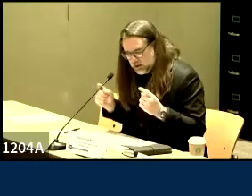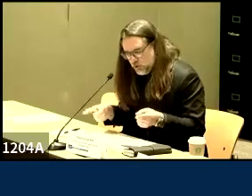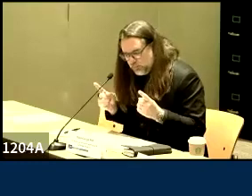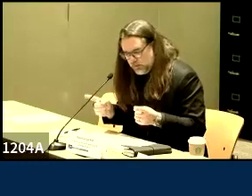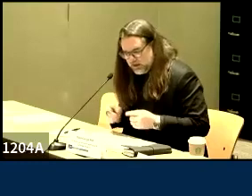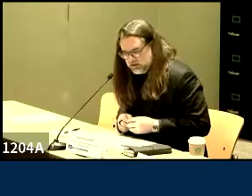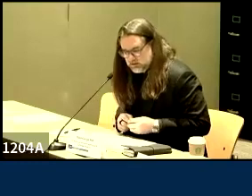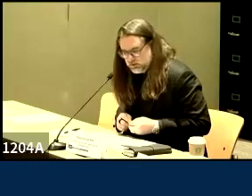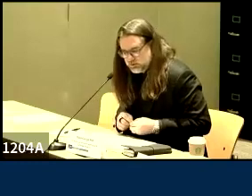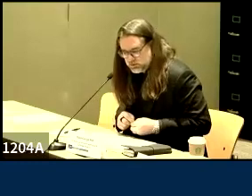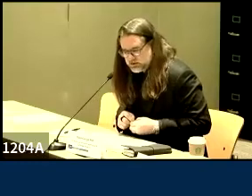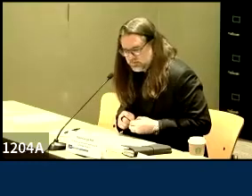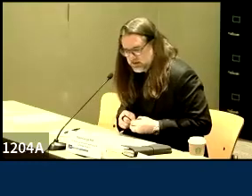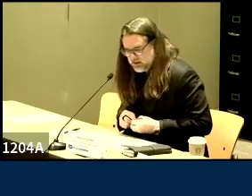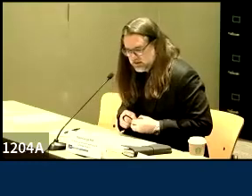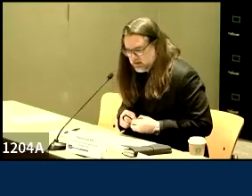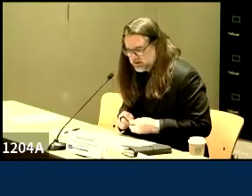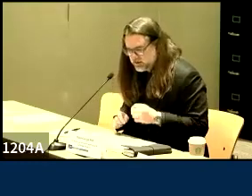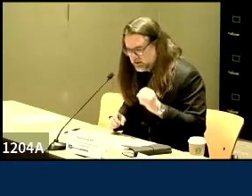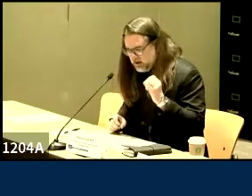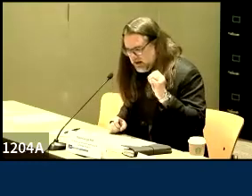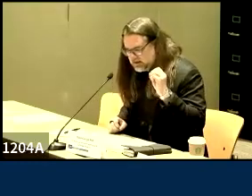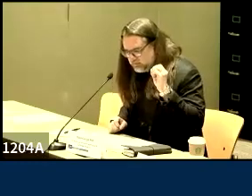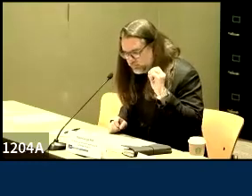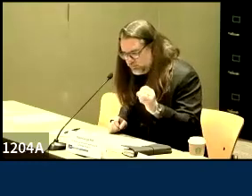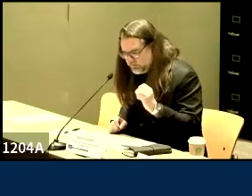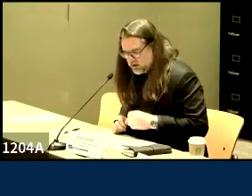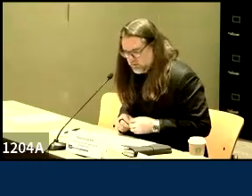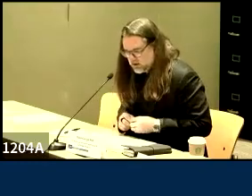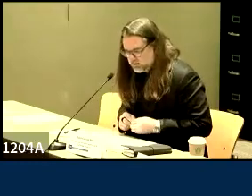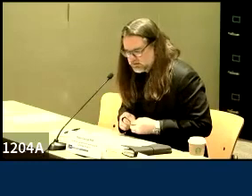Incorporating these new sources of data in the last year has improved our models